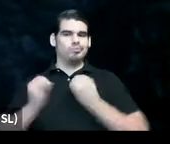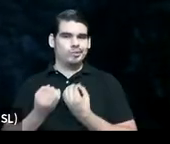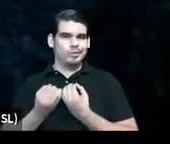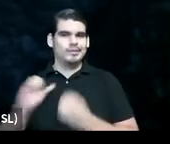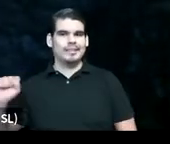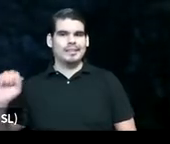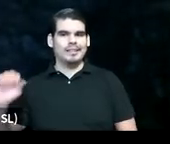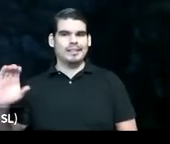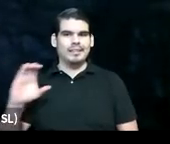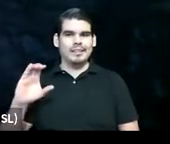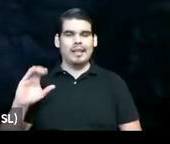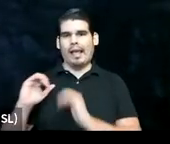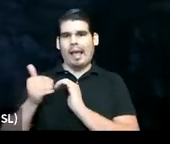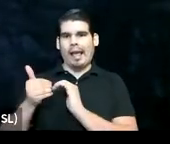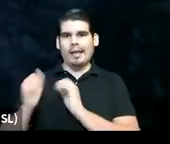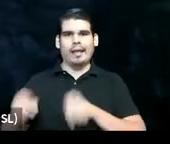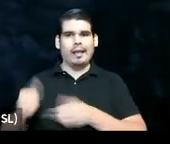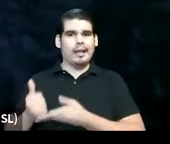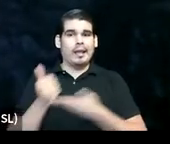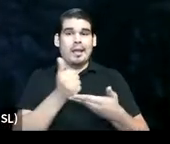kind of bring forward earlier, is you do want to remain succinct.